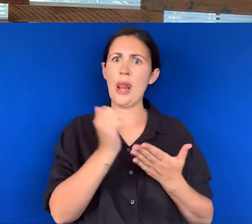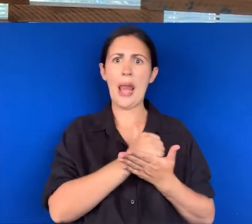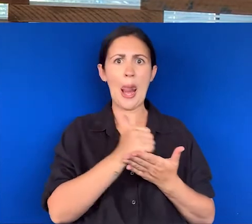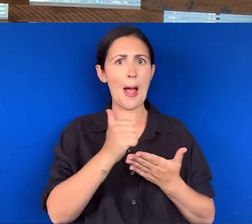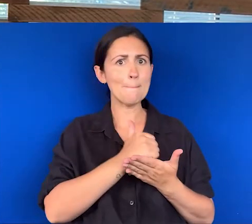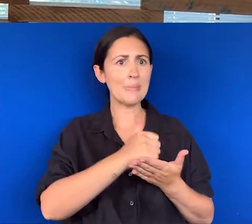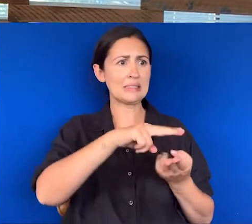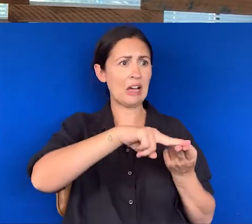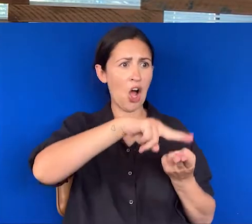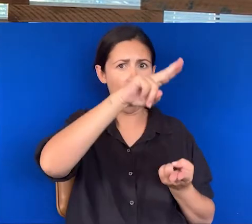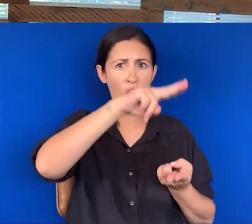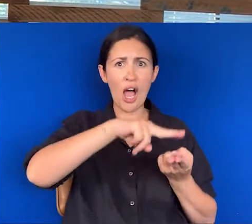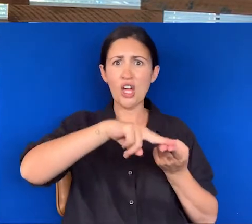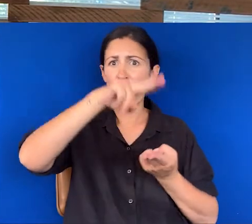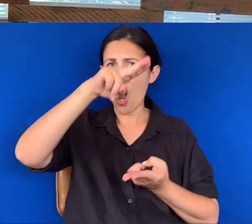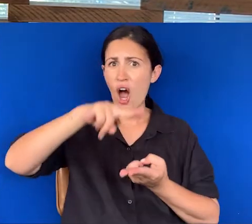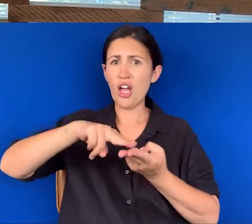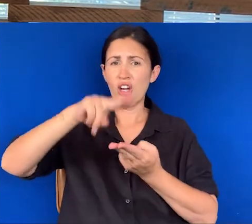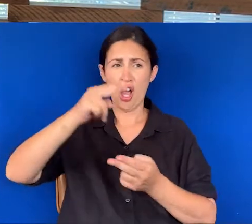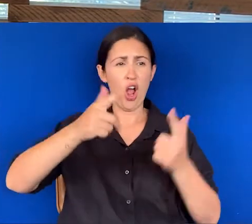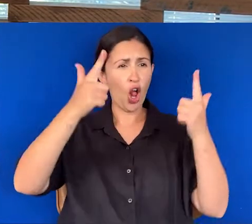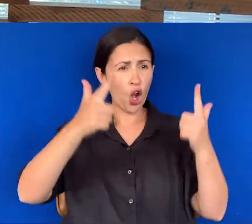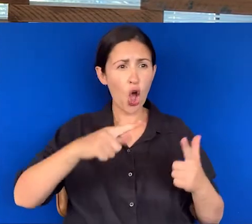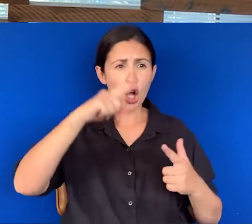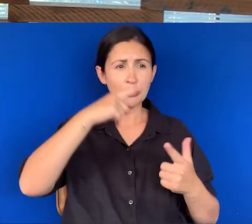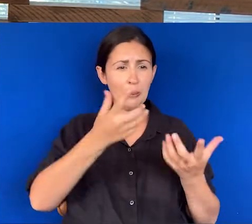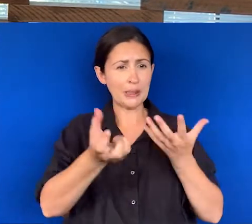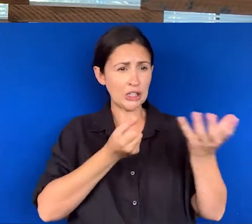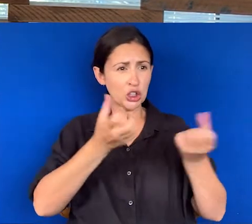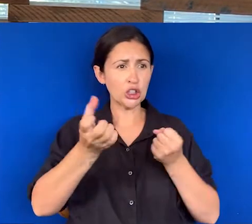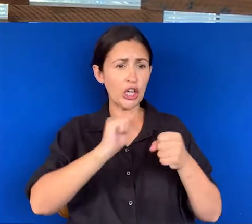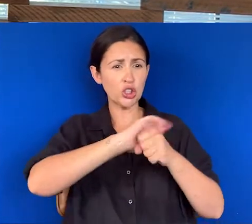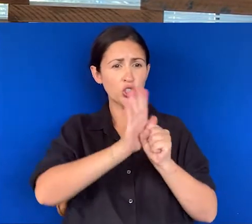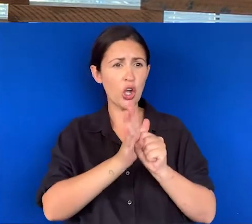"in areas where there are high numbers of people who have been vaccinated."